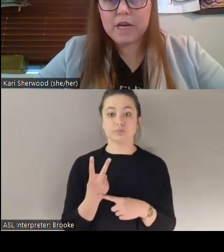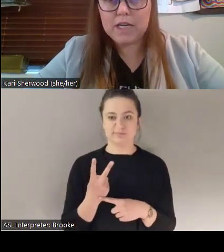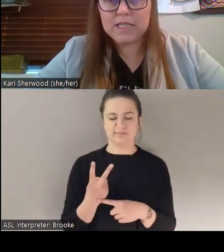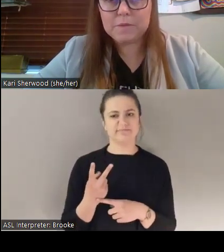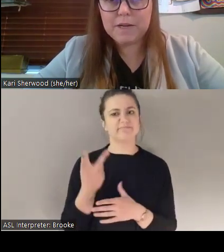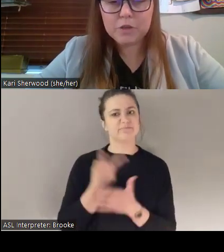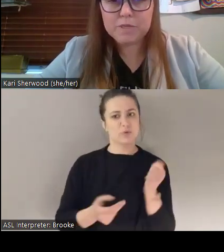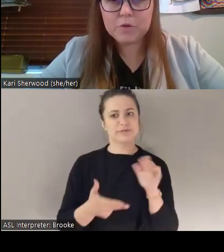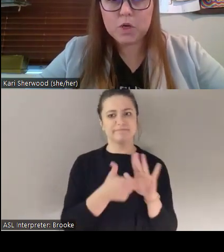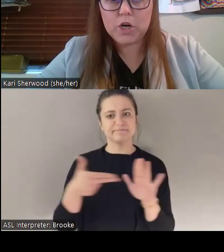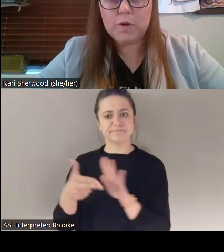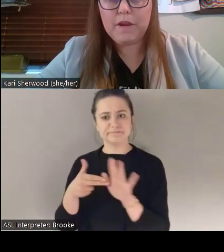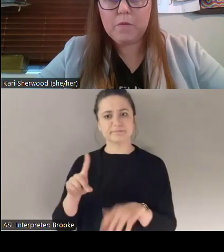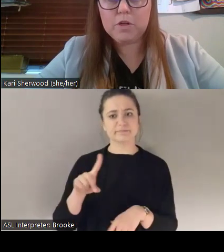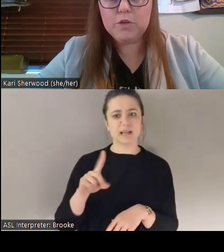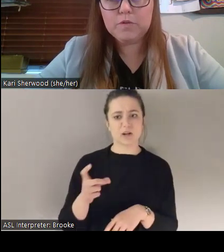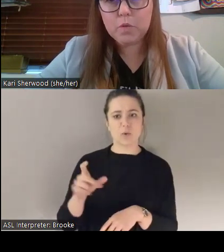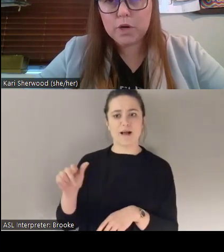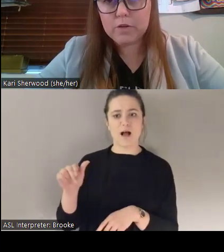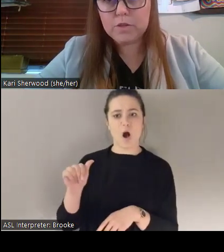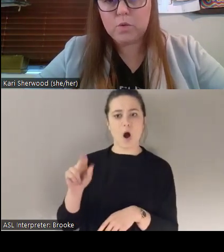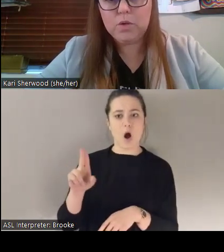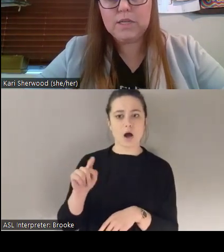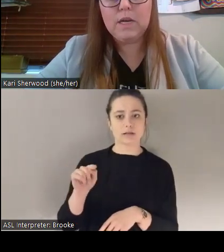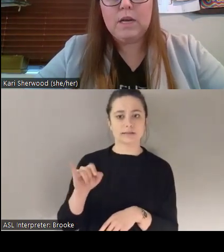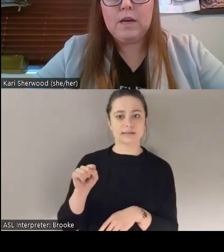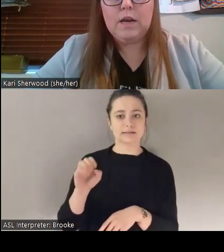autism spectrum disorder when they were 2 and 4 years